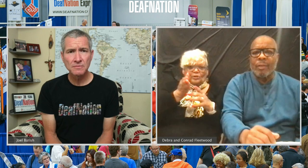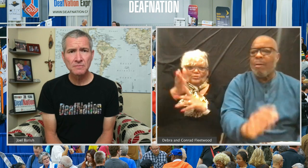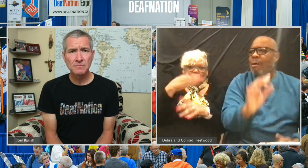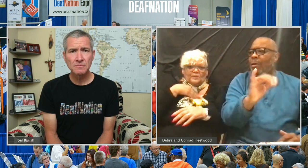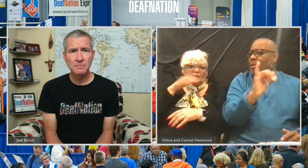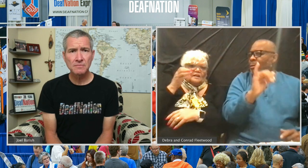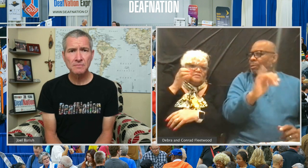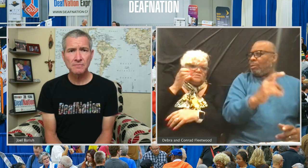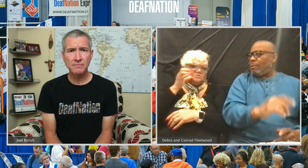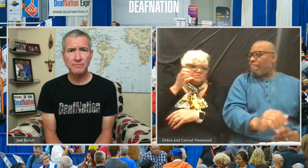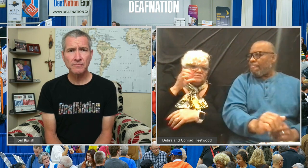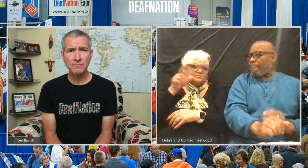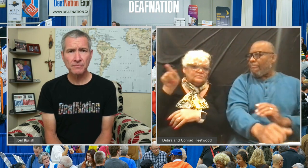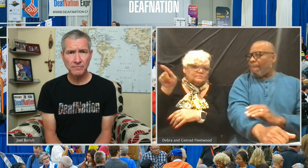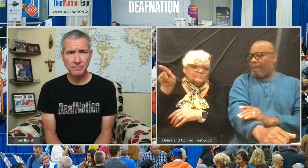Through my cousin.